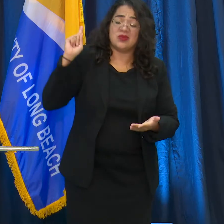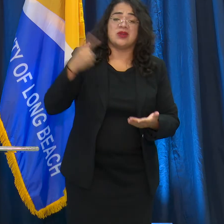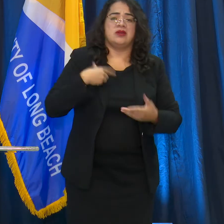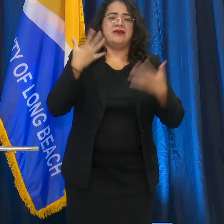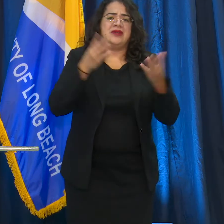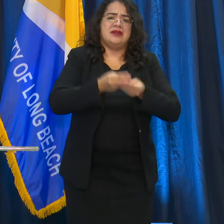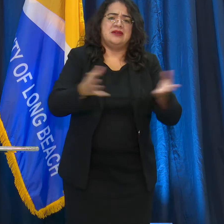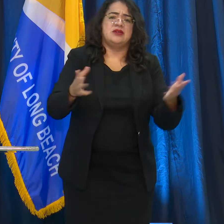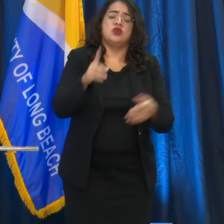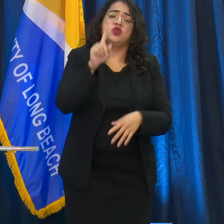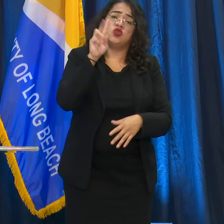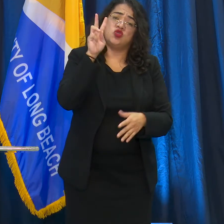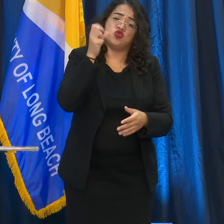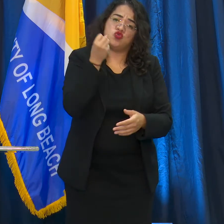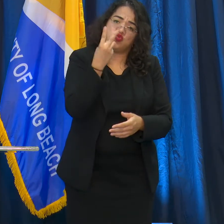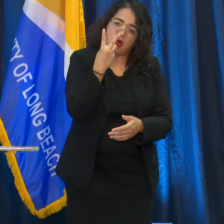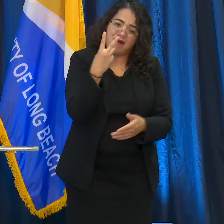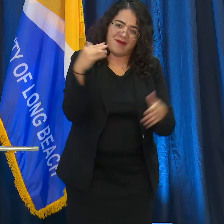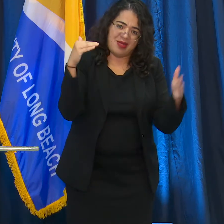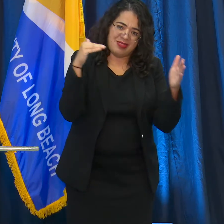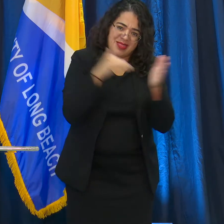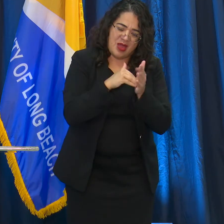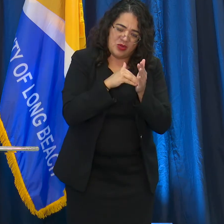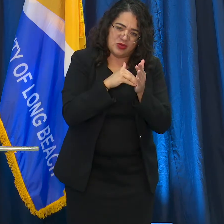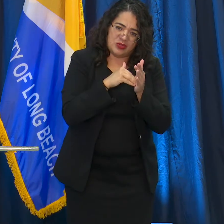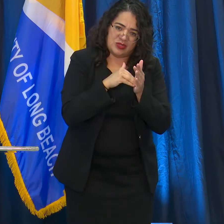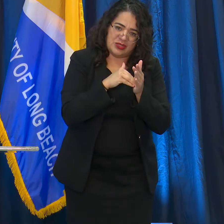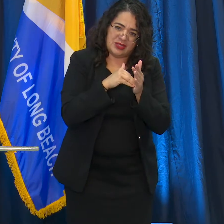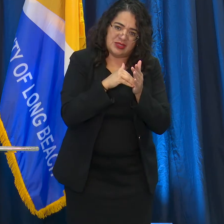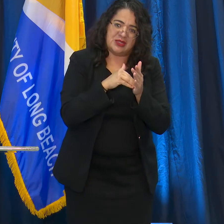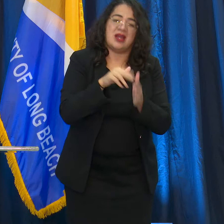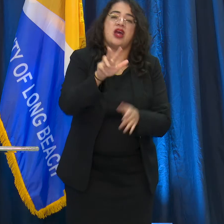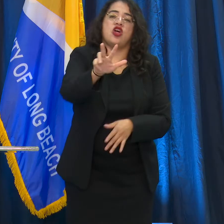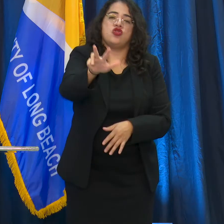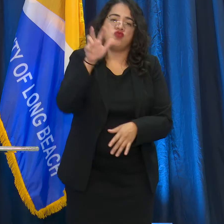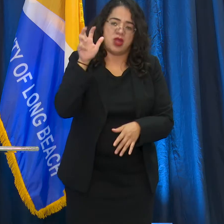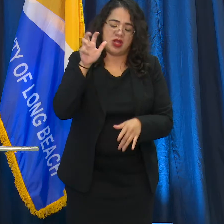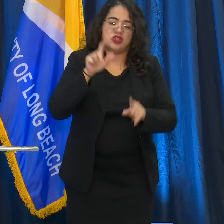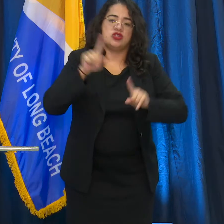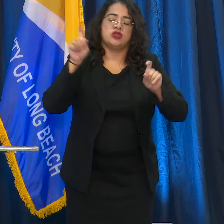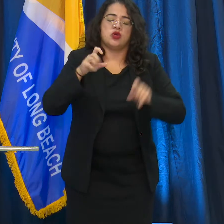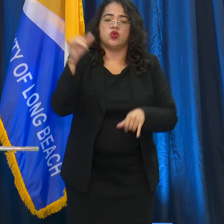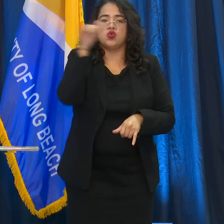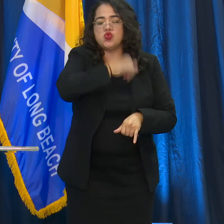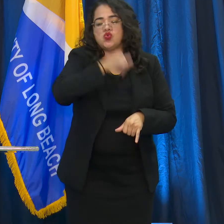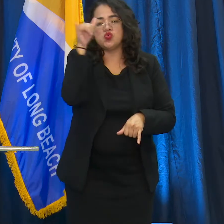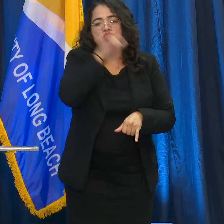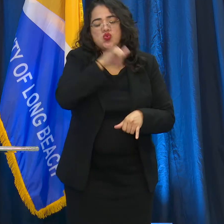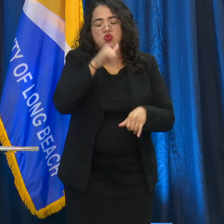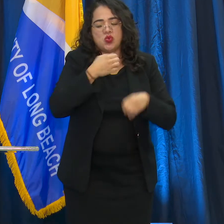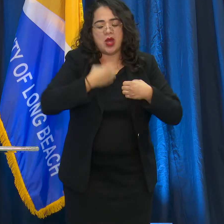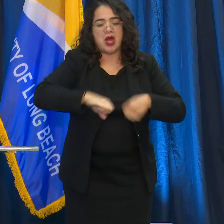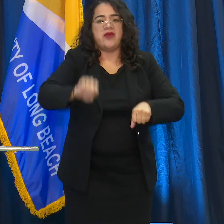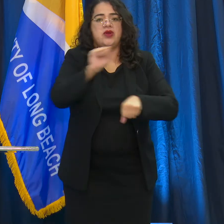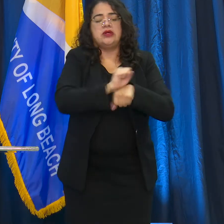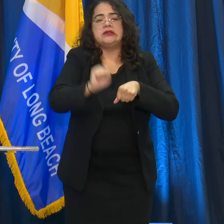12, 300 tests in the city of Long Beach, just a tremendous effort. We cannot thank our city staff and volunteers enough for all of their hard